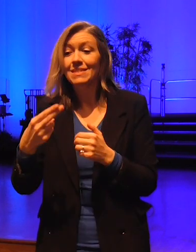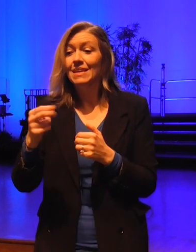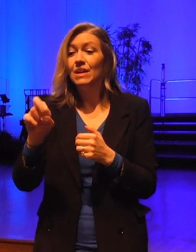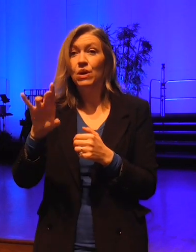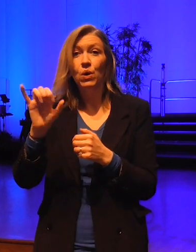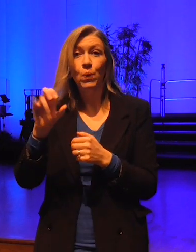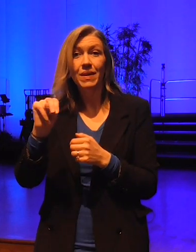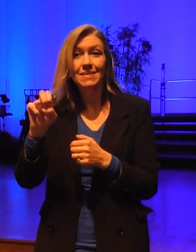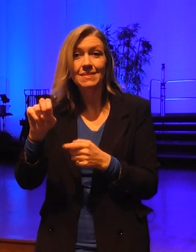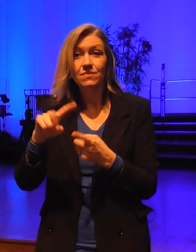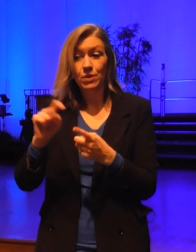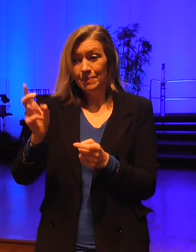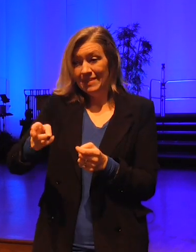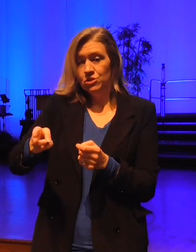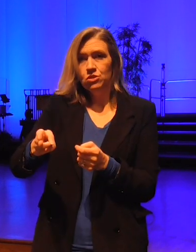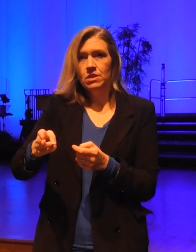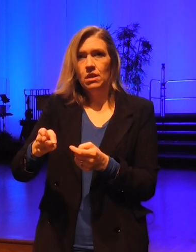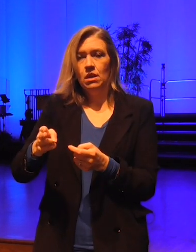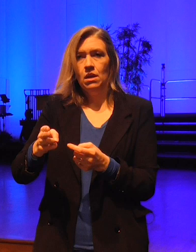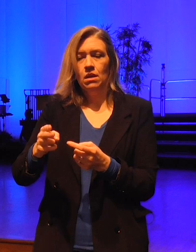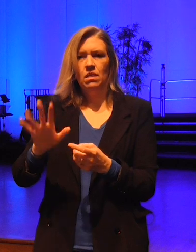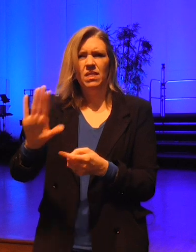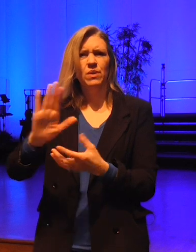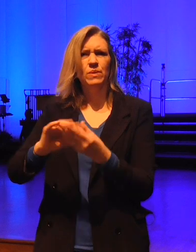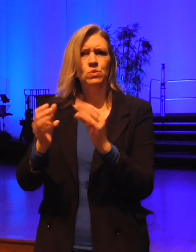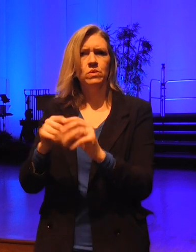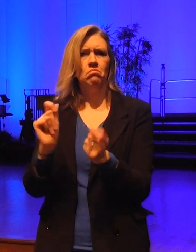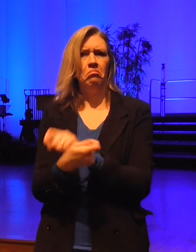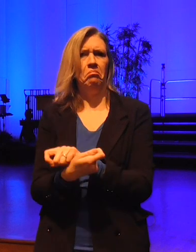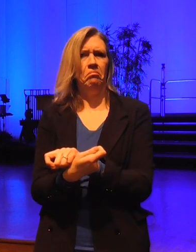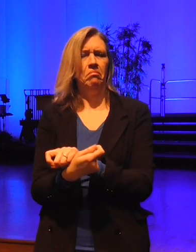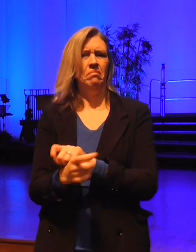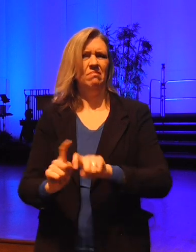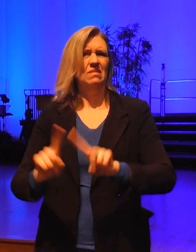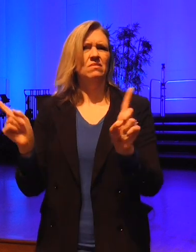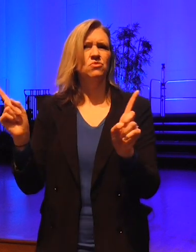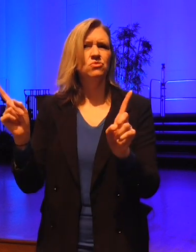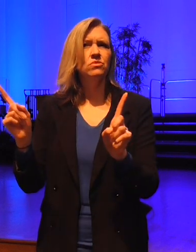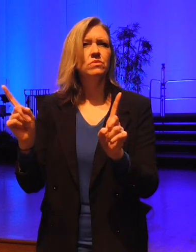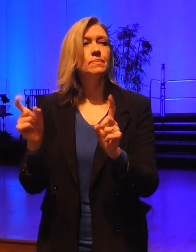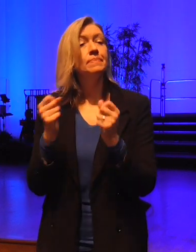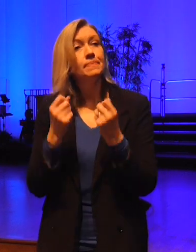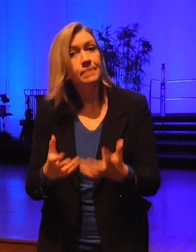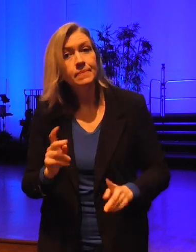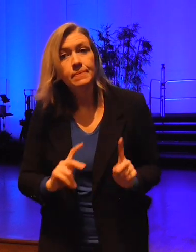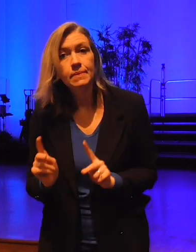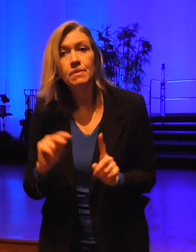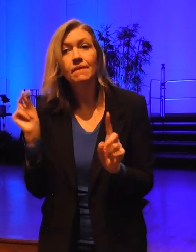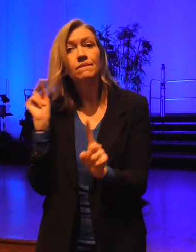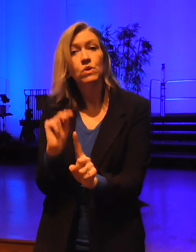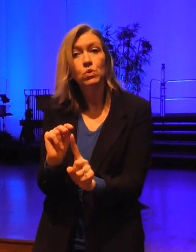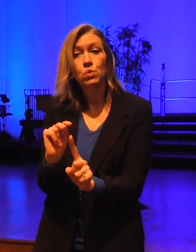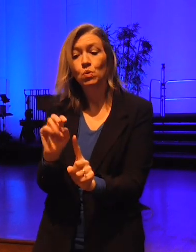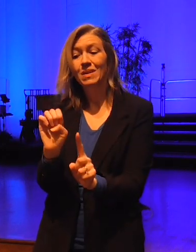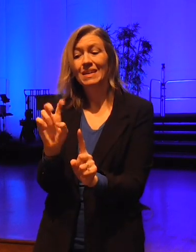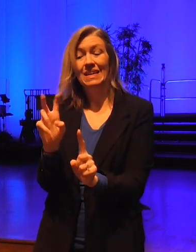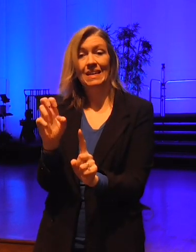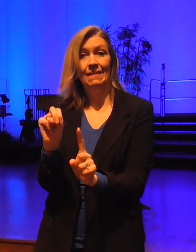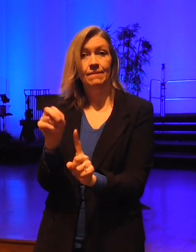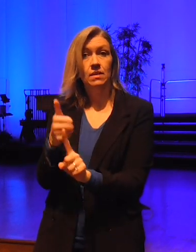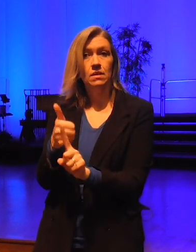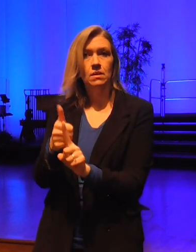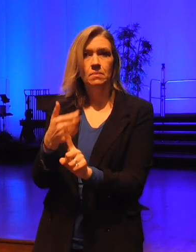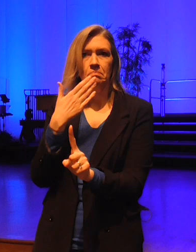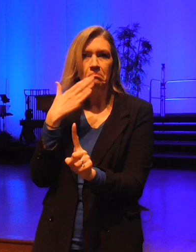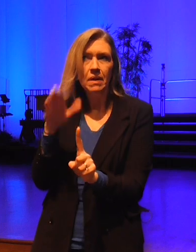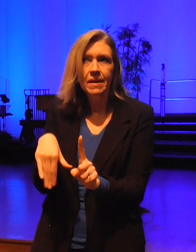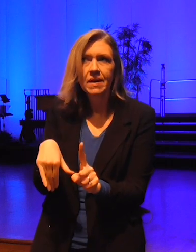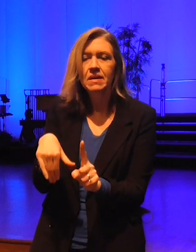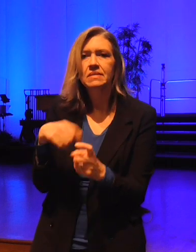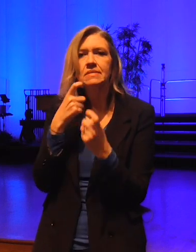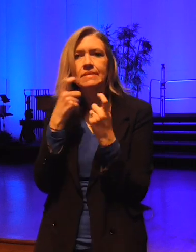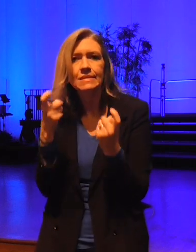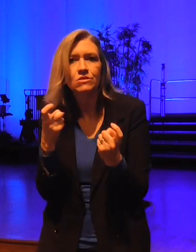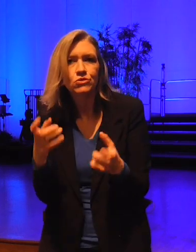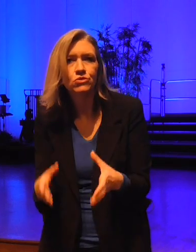miscast again many people view Eve as bad as sinful as the person who uh made all of this